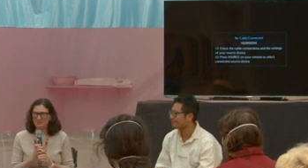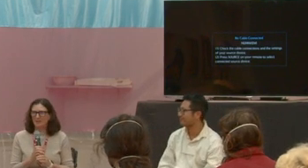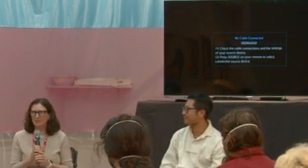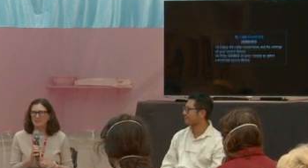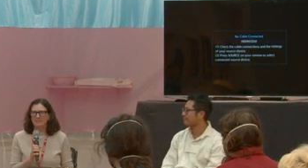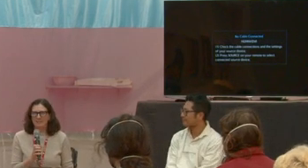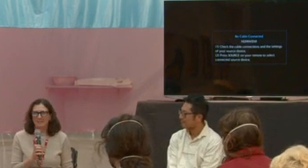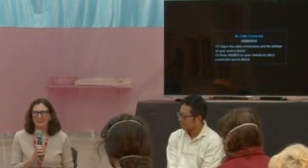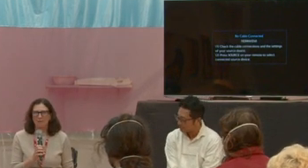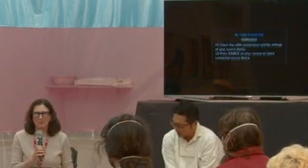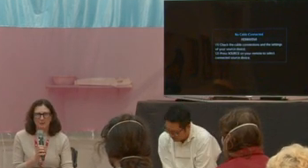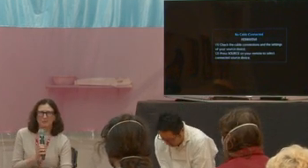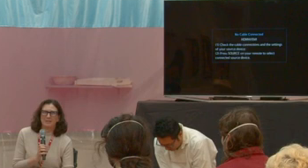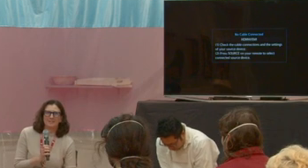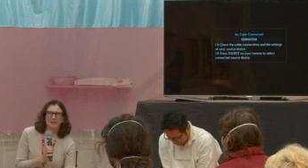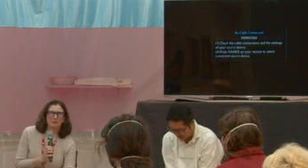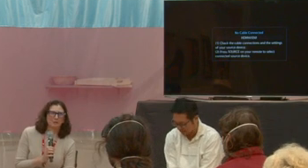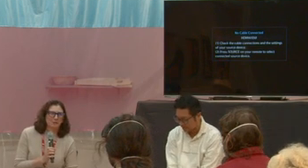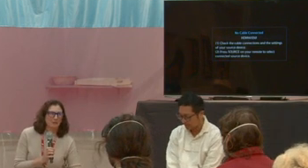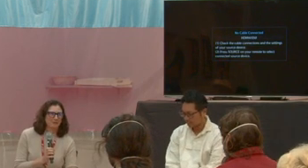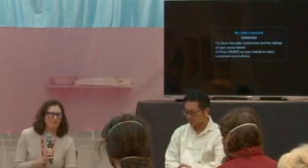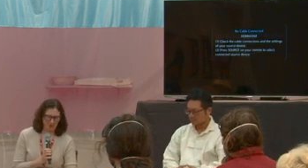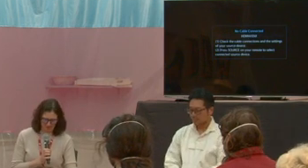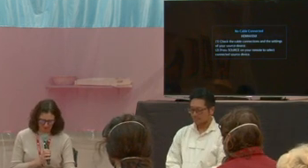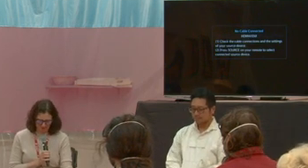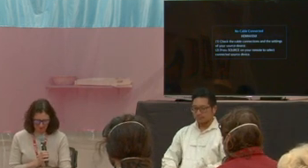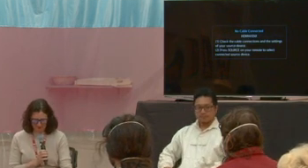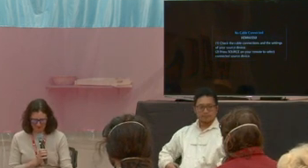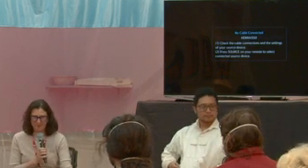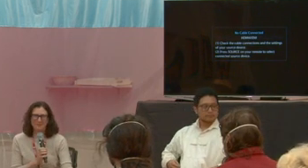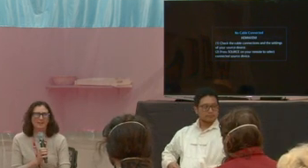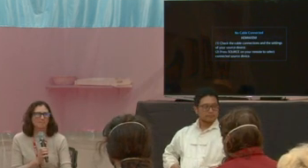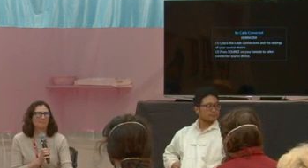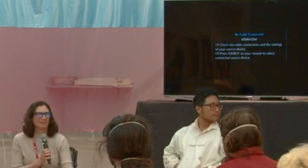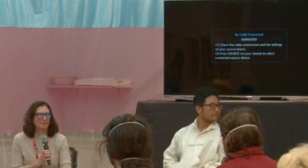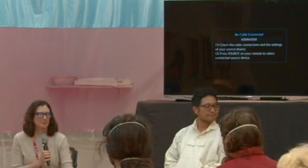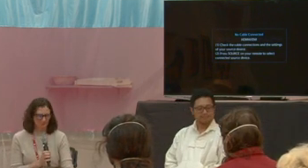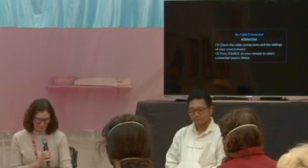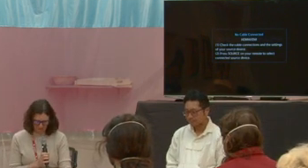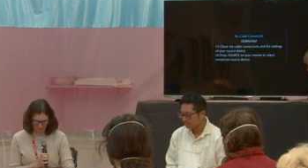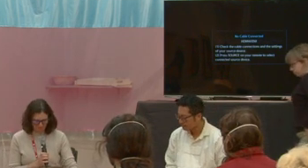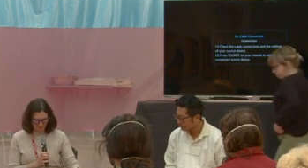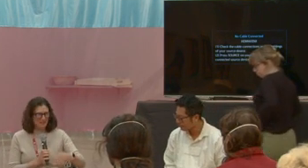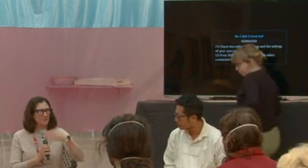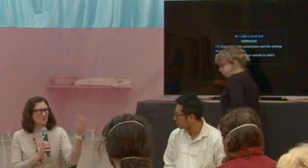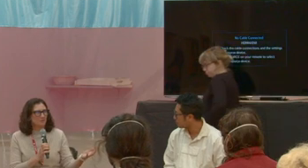I'm Sara Krajewski, the Robert and Mercedes Eichholz Curator of Modern and Contemporary Art, and I'm pleased to welcome you to